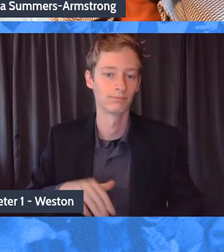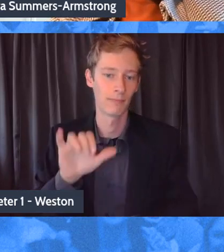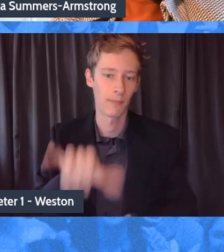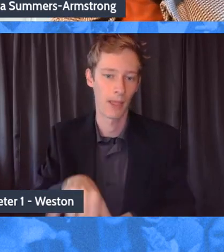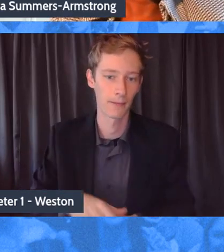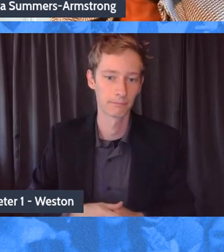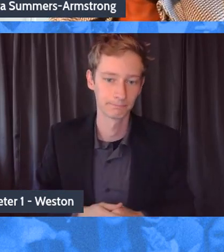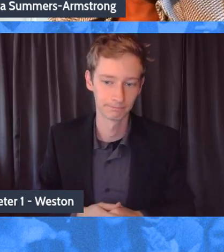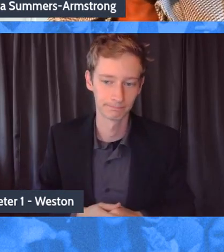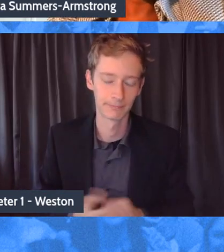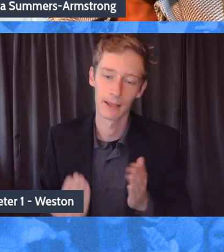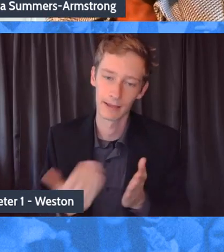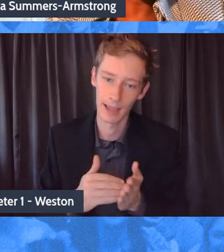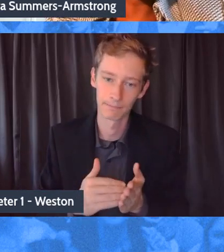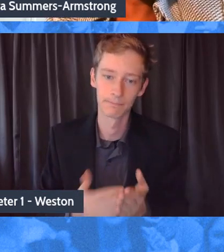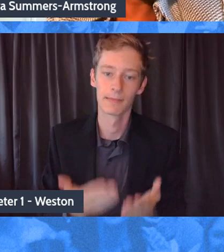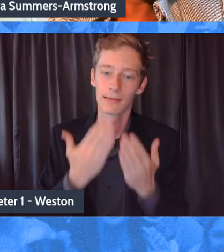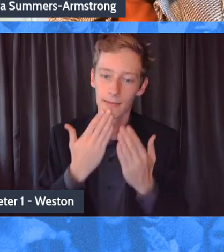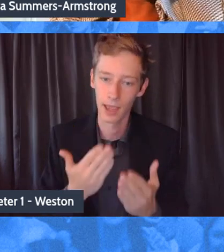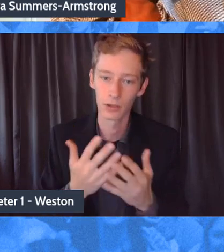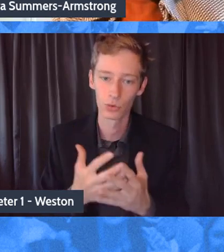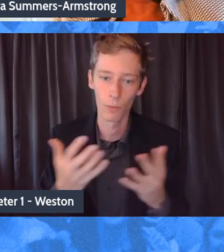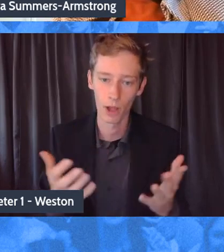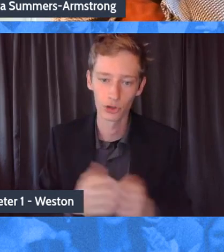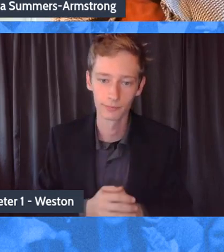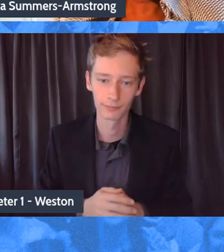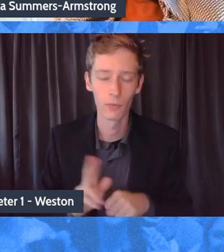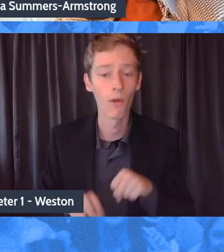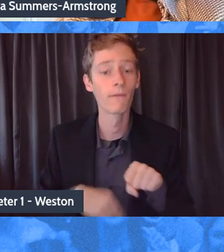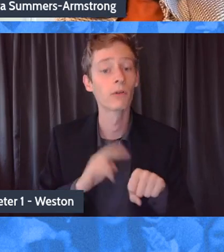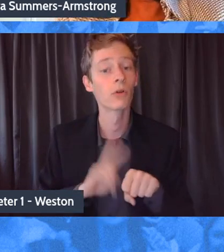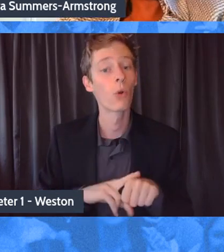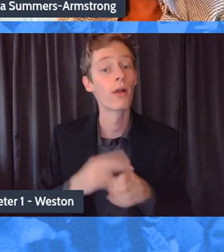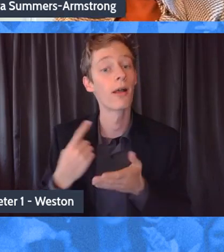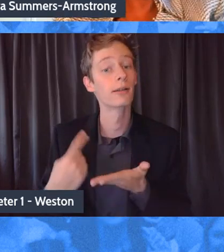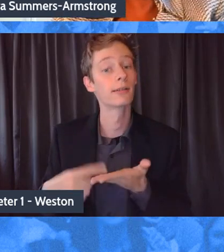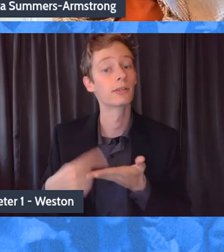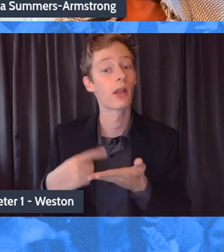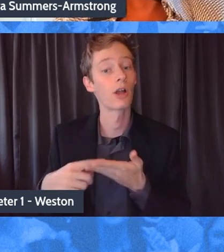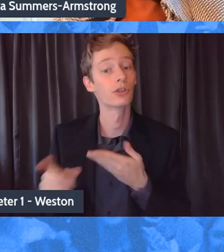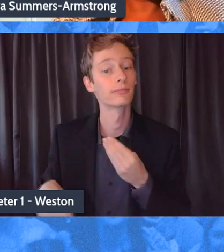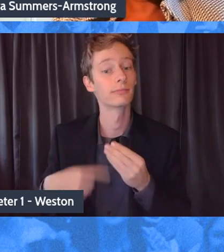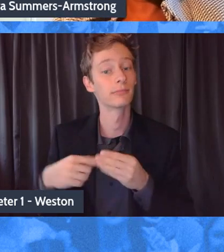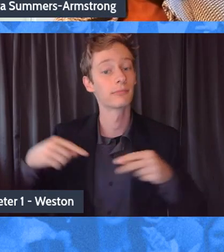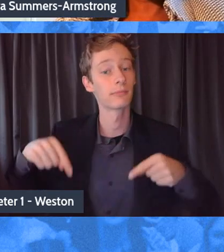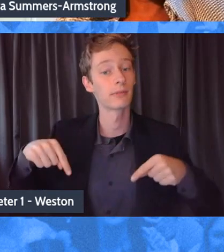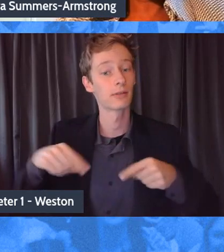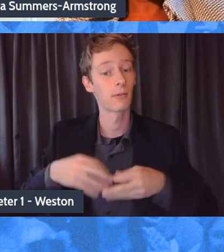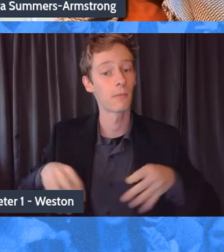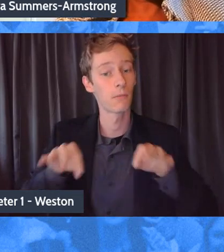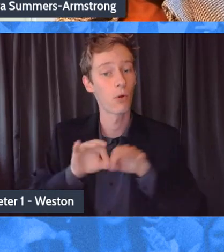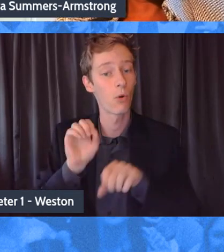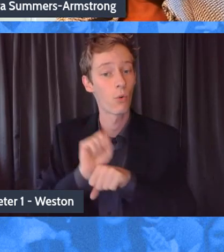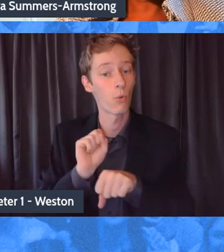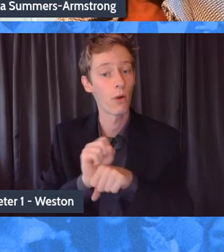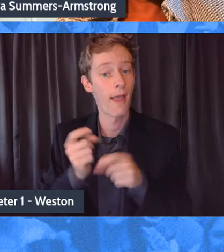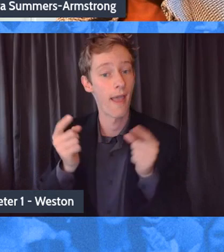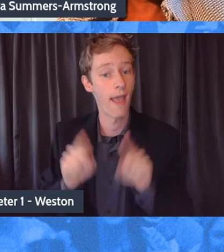So again, thank you so much. Of course, a discussion of the critical work that is happening in our states would not be complete